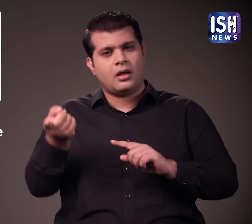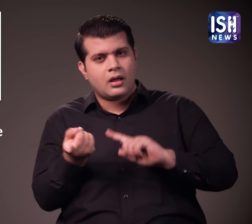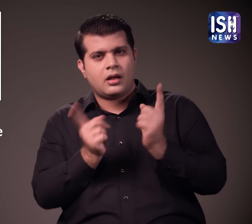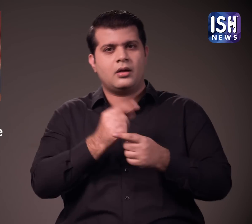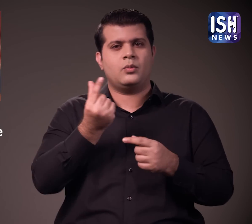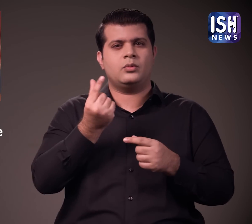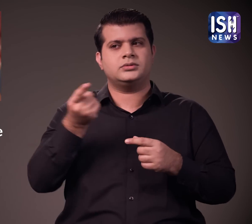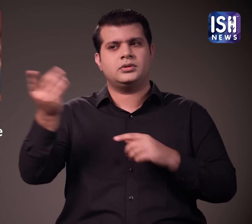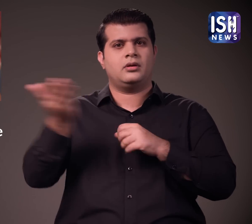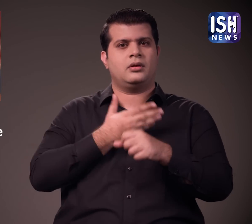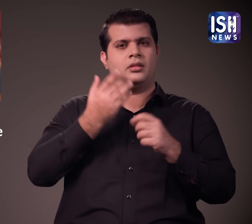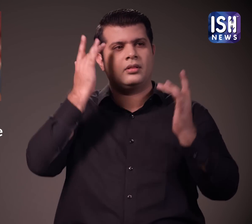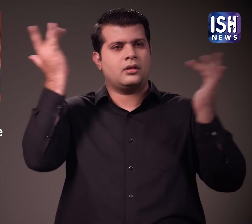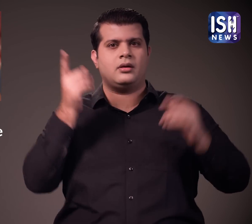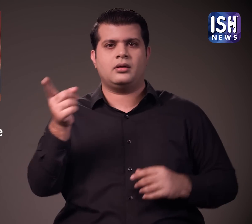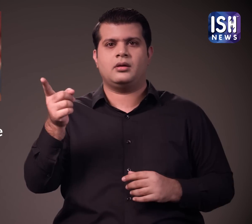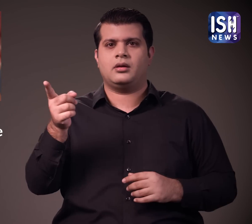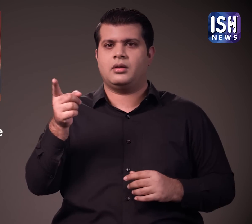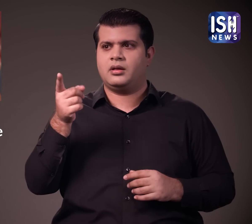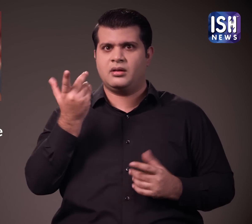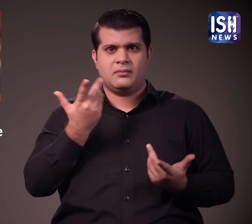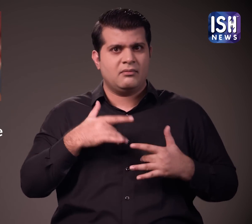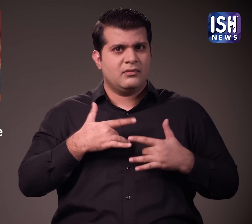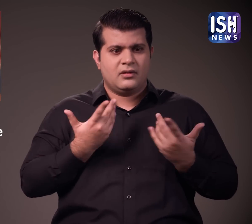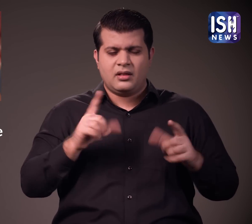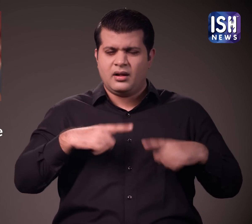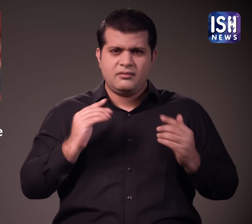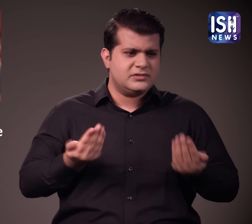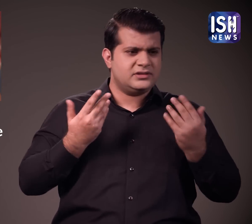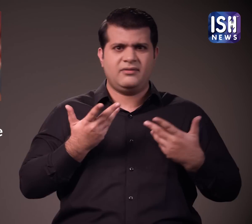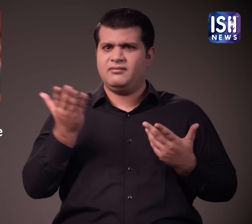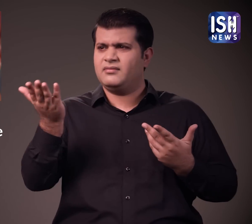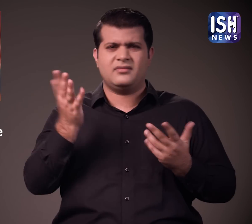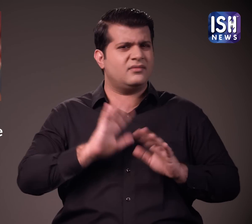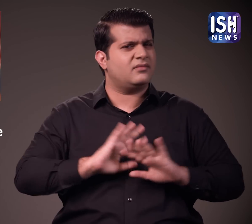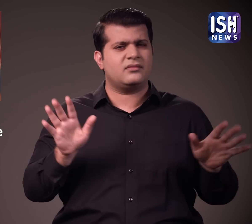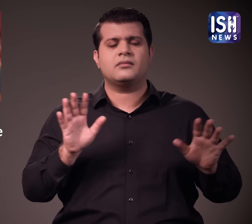Sook said she is scared as he will use his smartness to attack and kill her.